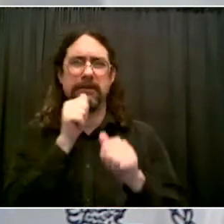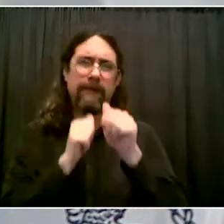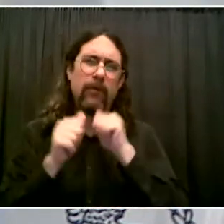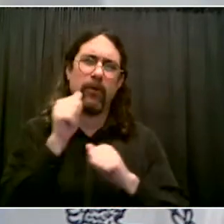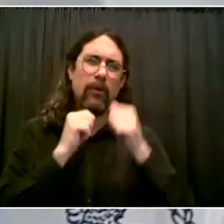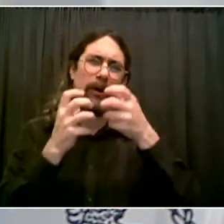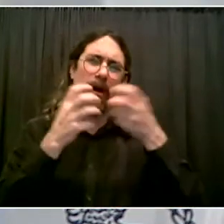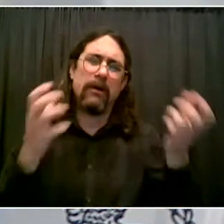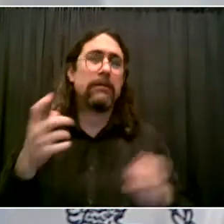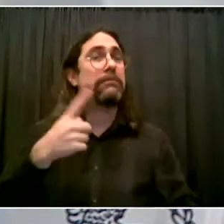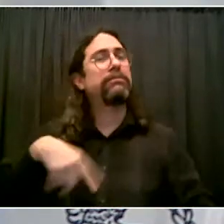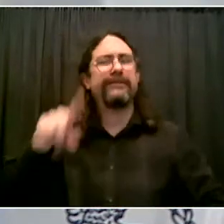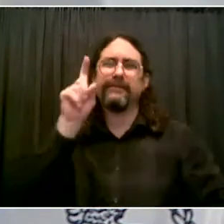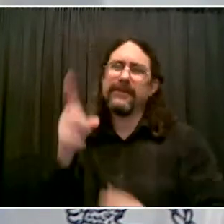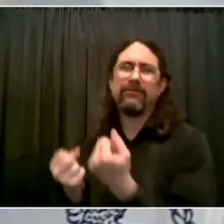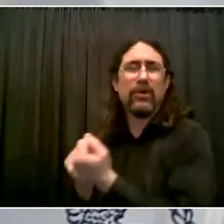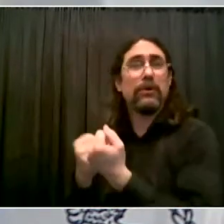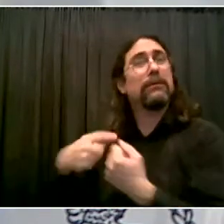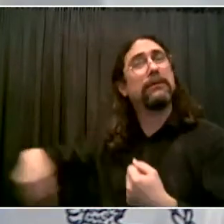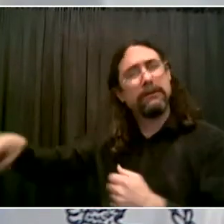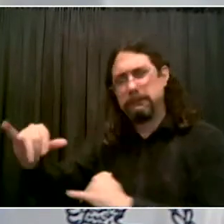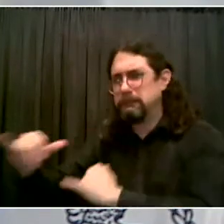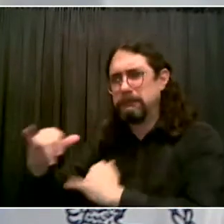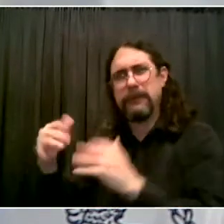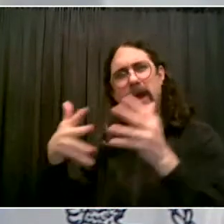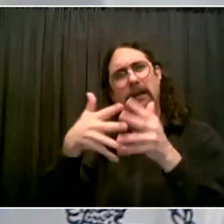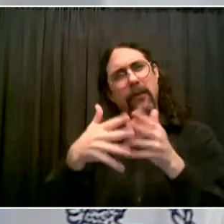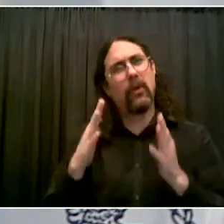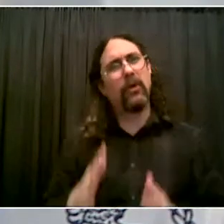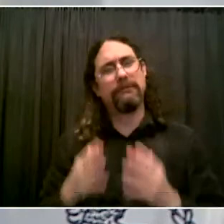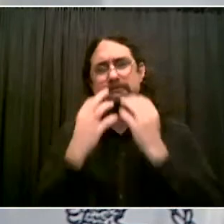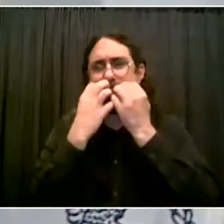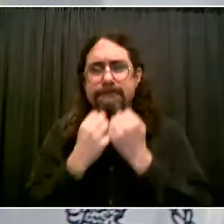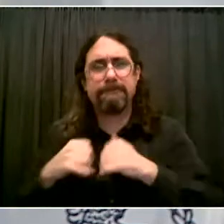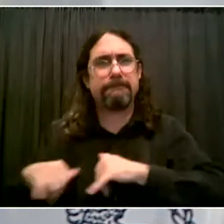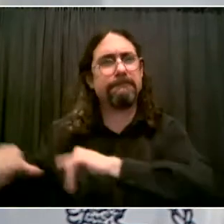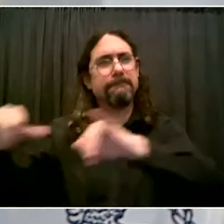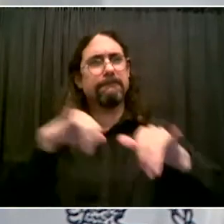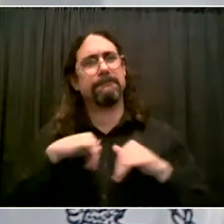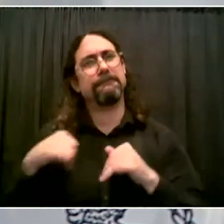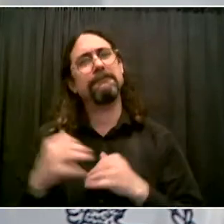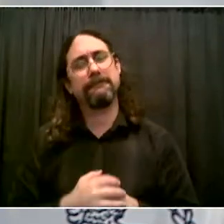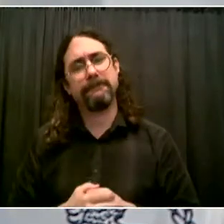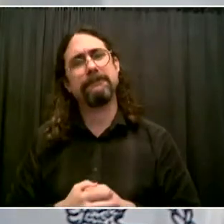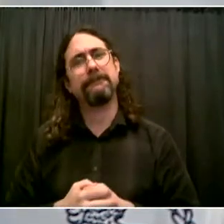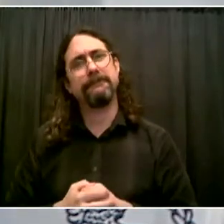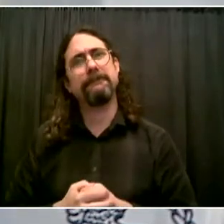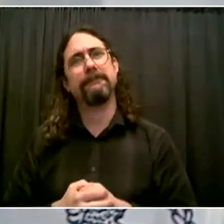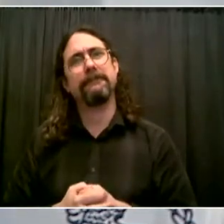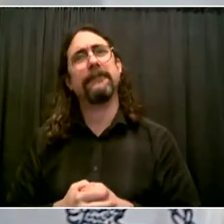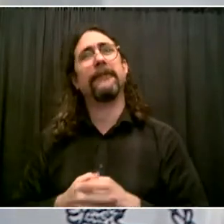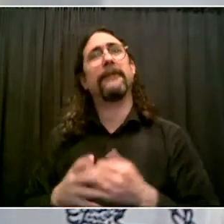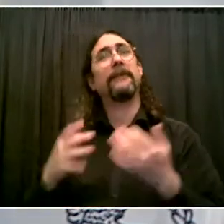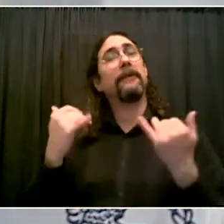TOGETHER TO STOP ASIAN HATE. WE HAHAE VTO SUPPORT HER ASIAN--